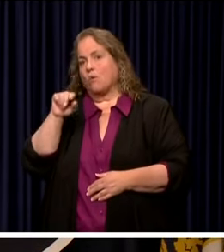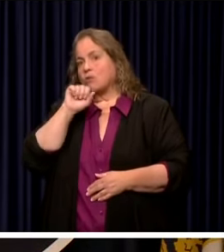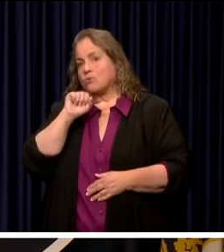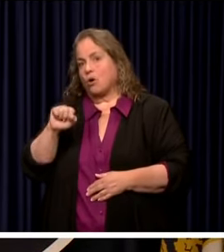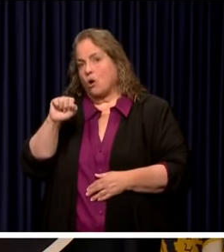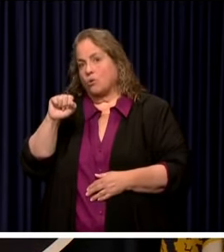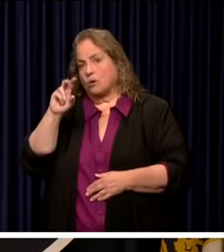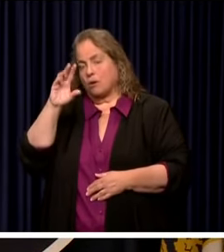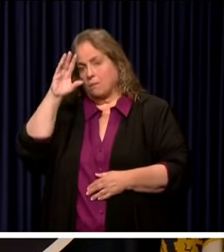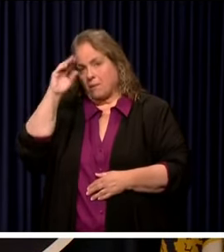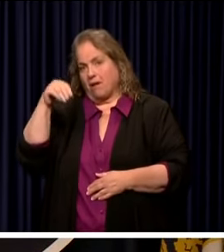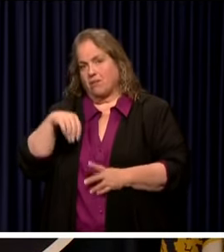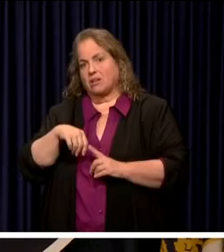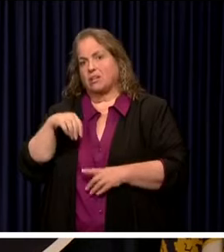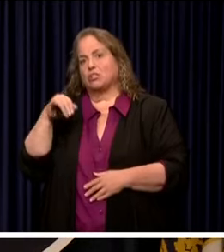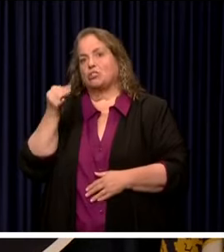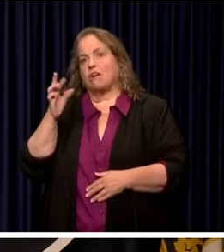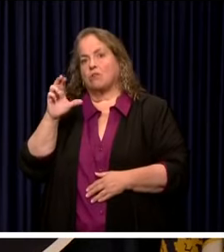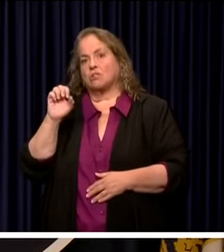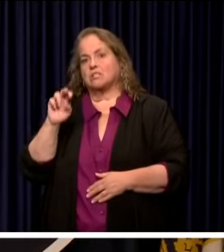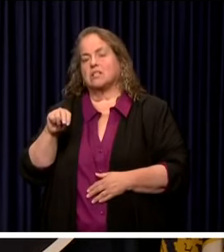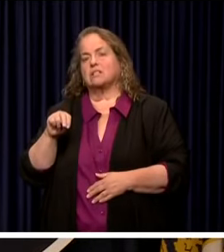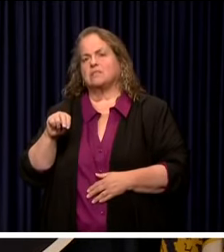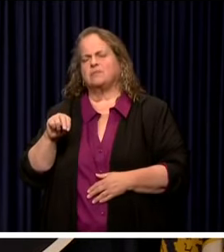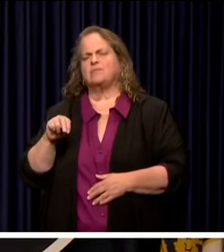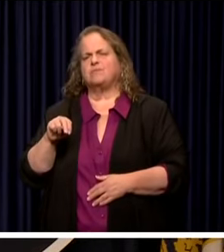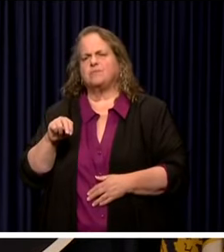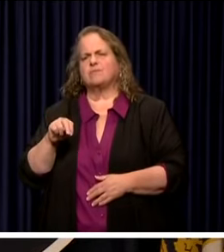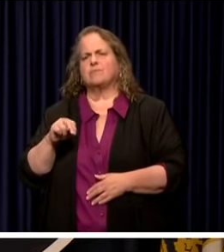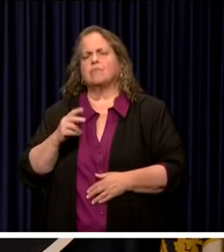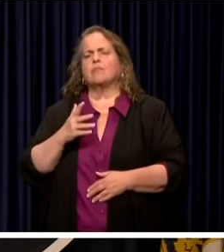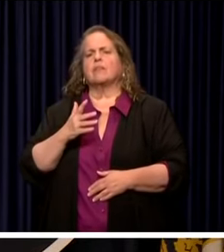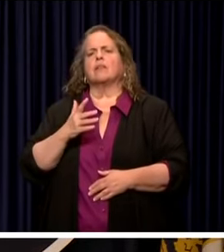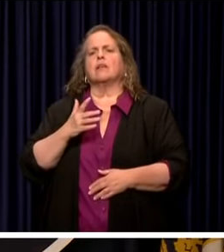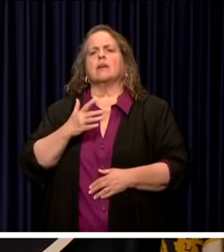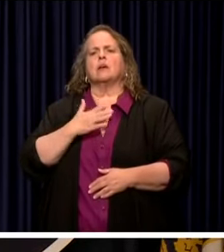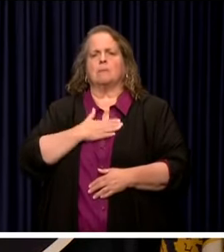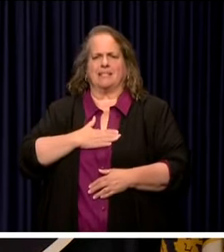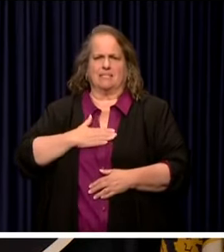DON'T WANT THERE TO BE MANY AND I I DON'T YOU DON'T WANT TO,